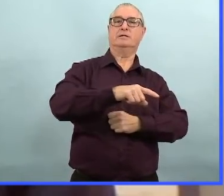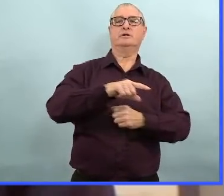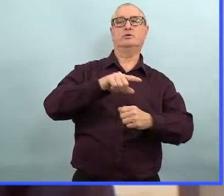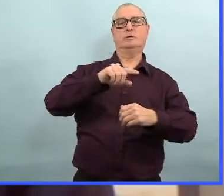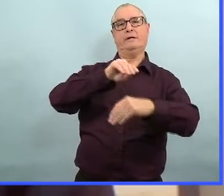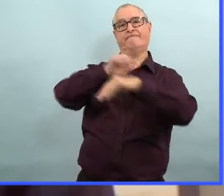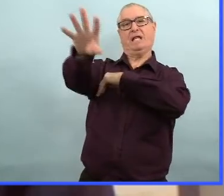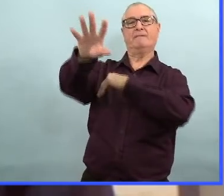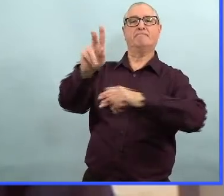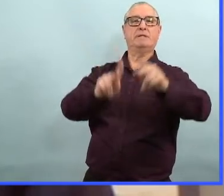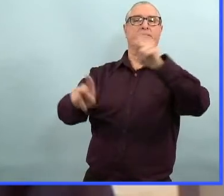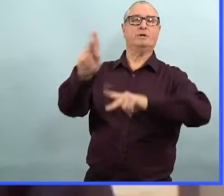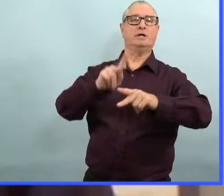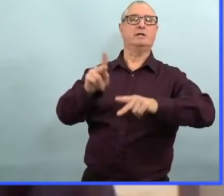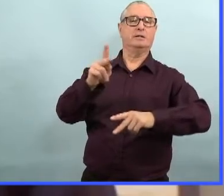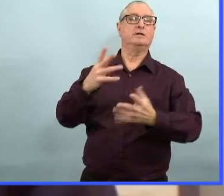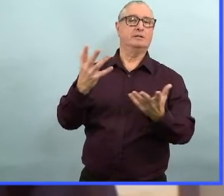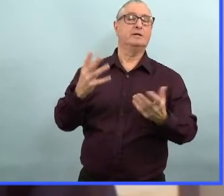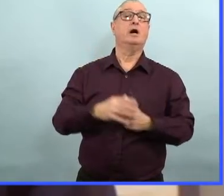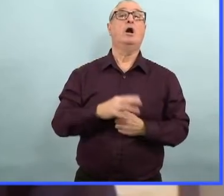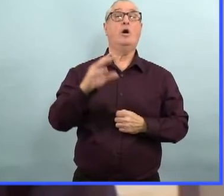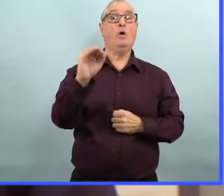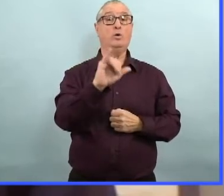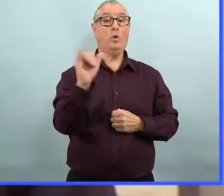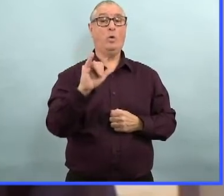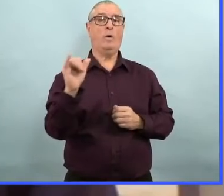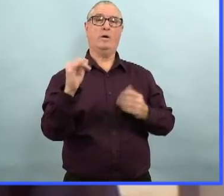infectious when they come back which protects that whole school community